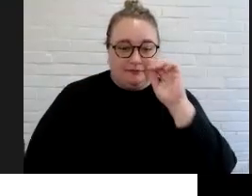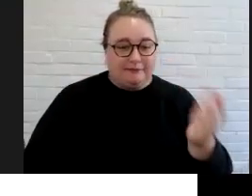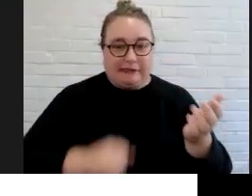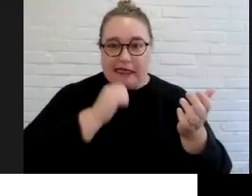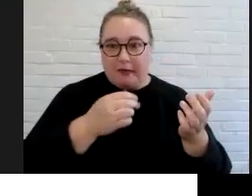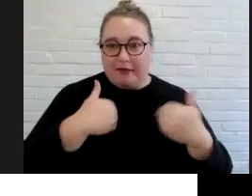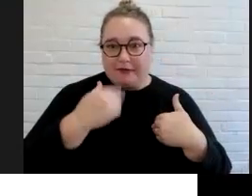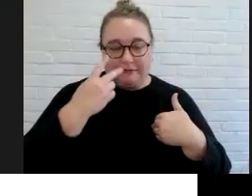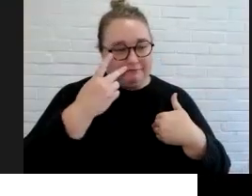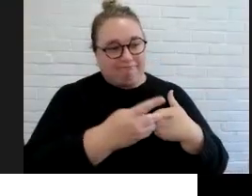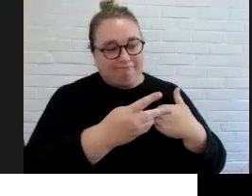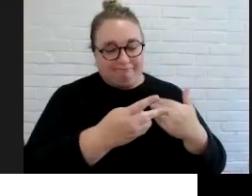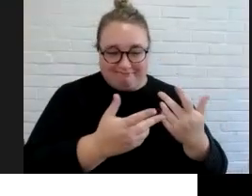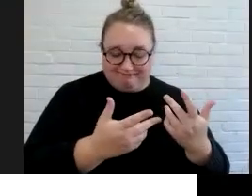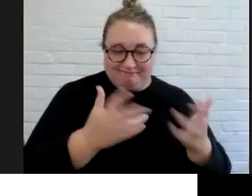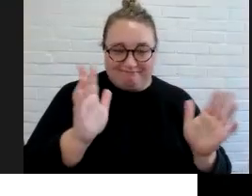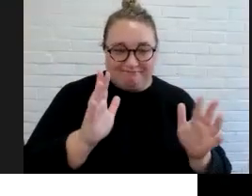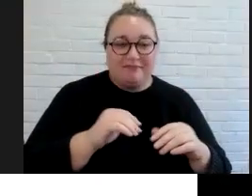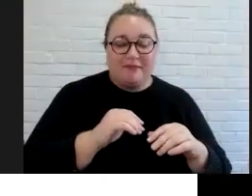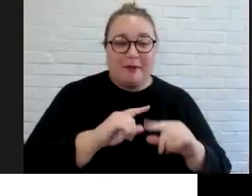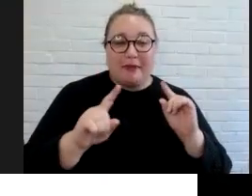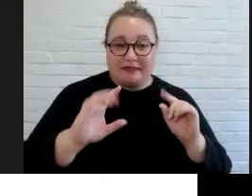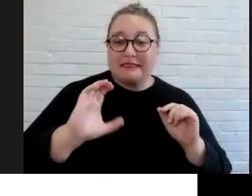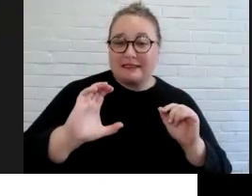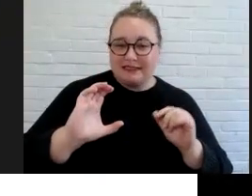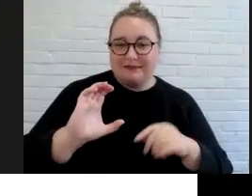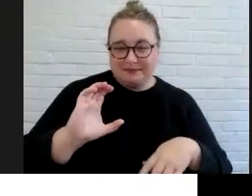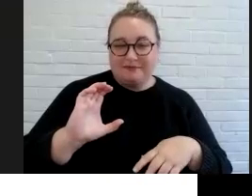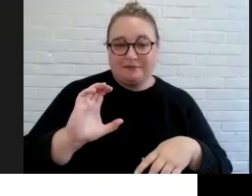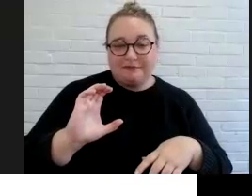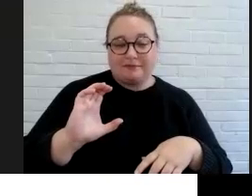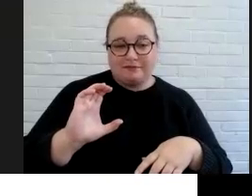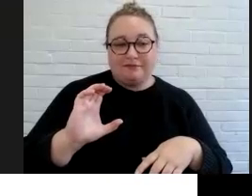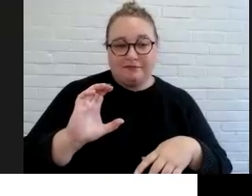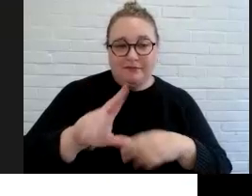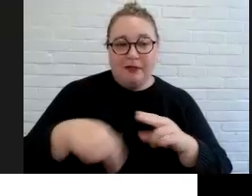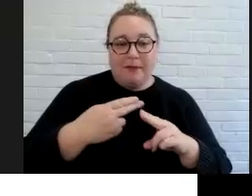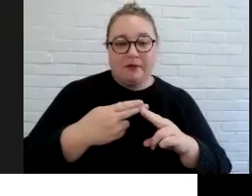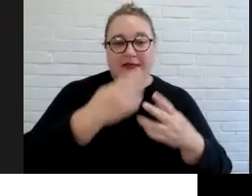So C is the one that talks about the, you know, giving information about,